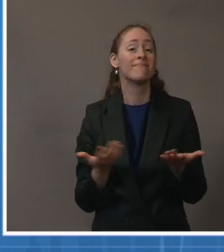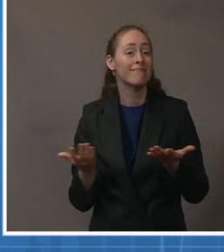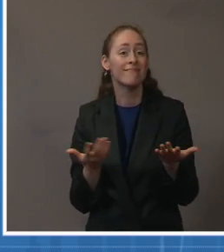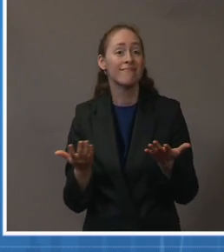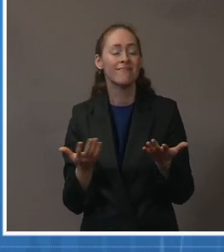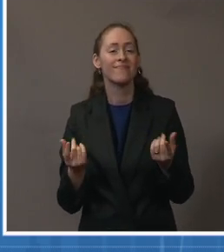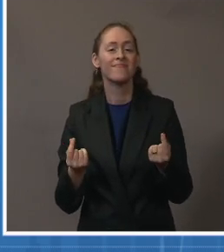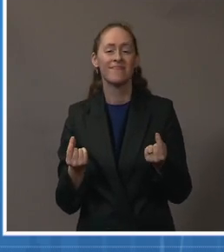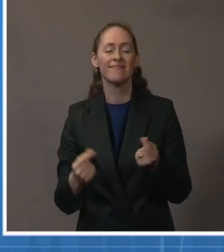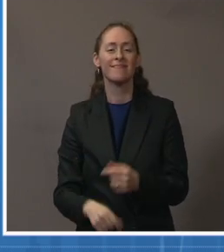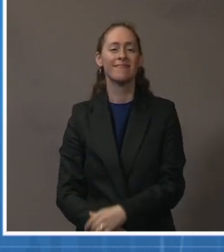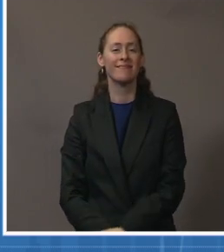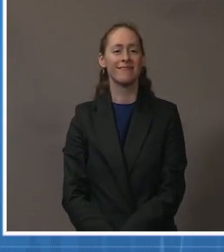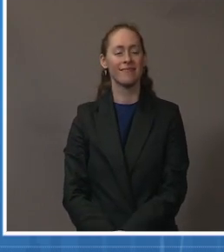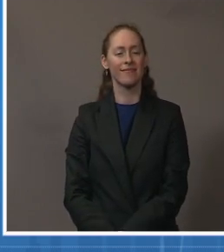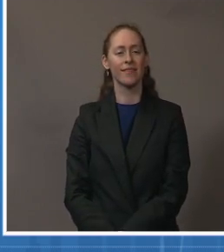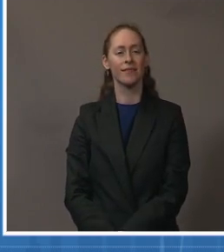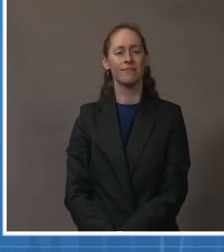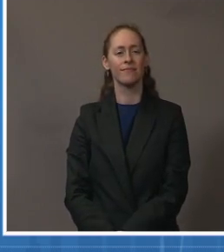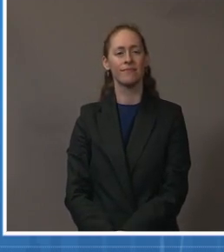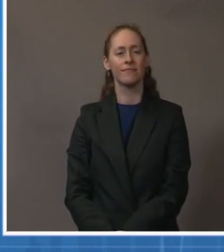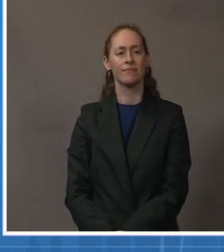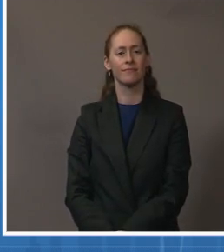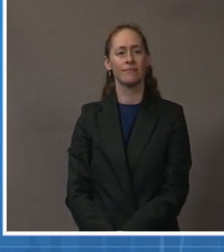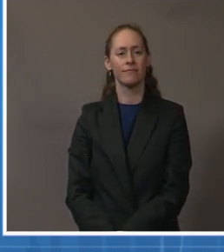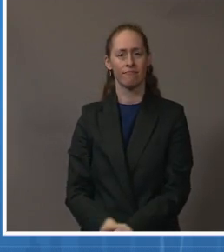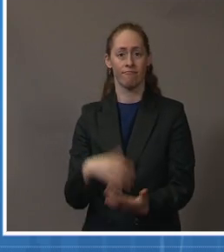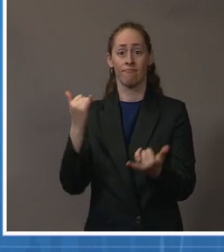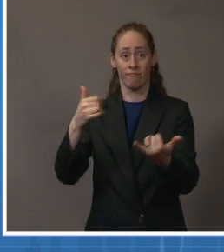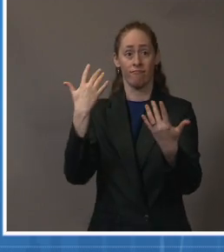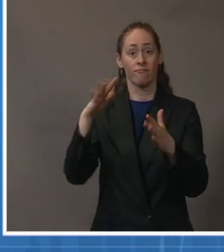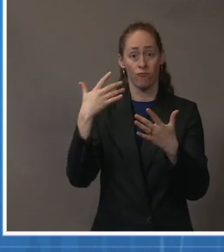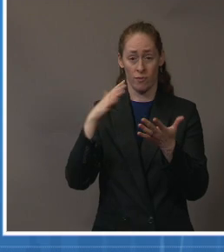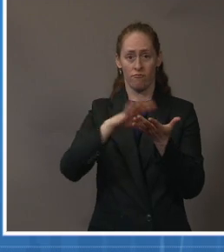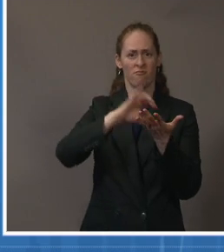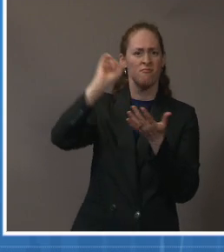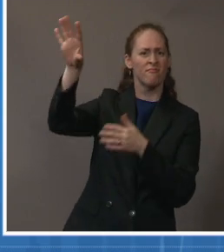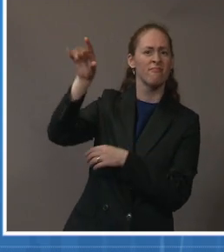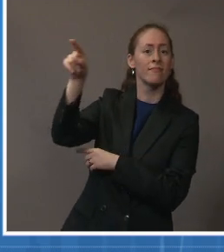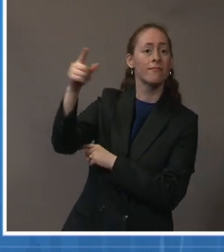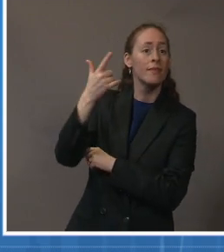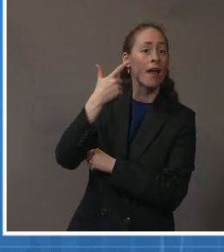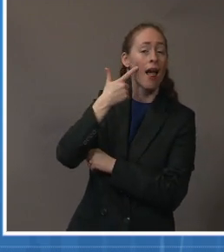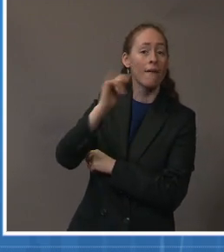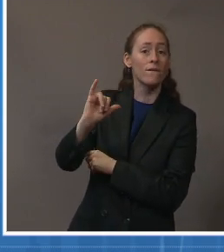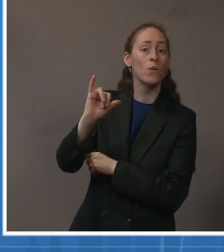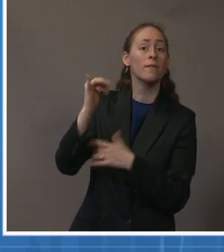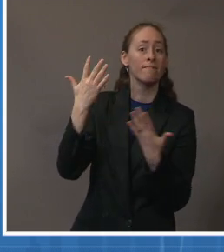these one million doses are being loaded into a plane that will take off to the Republic of Korea this evening,